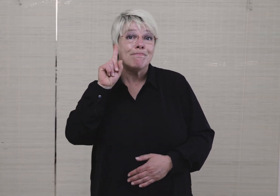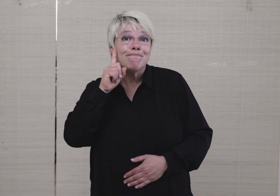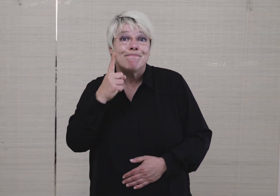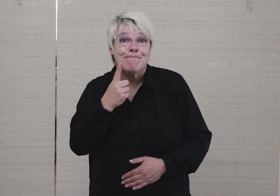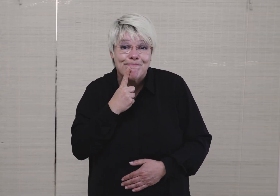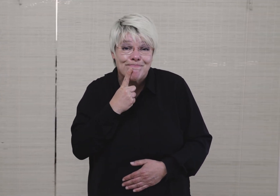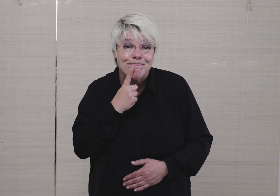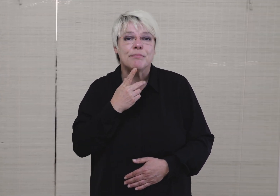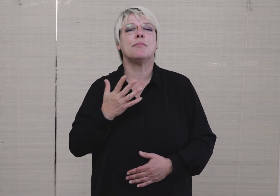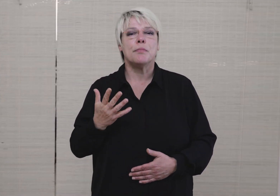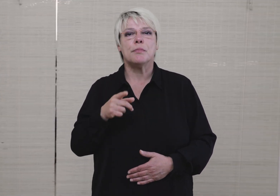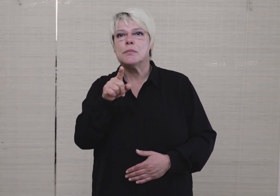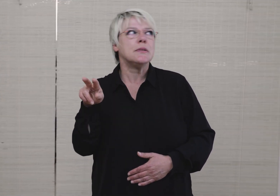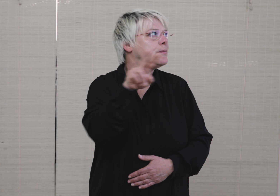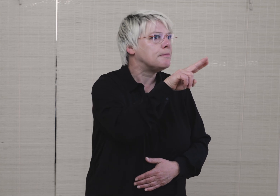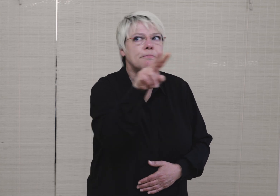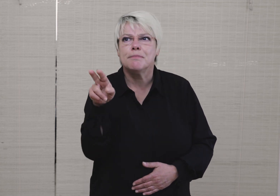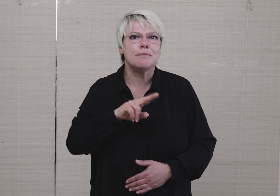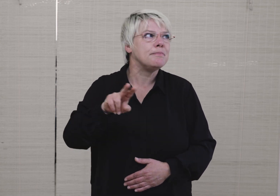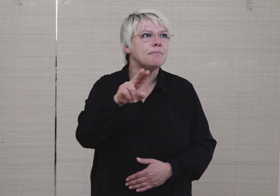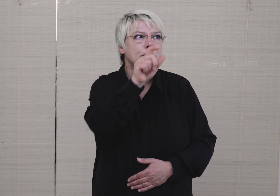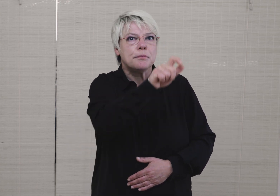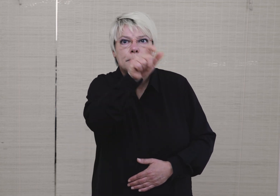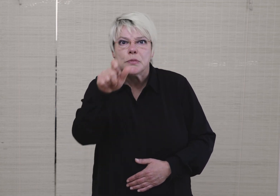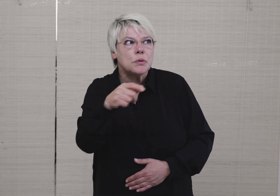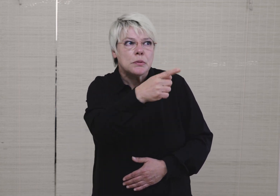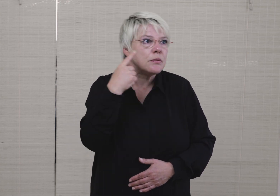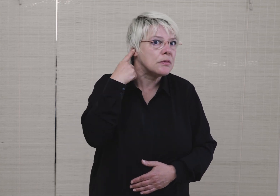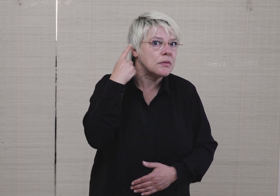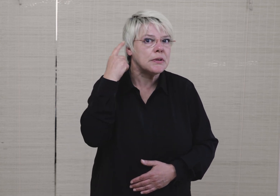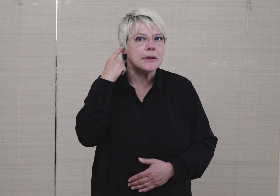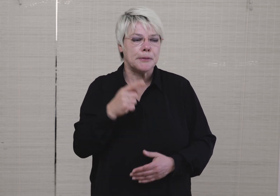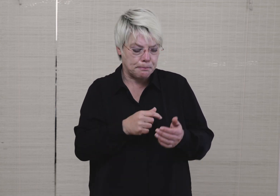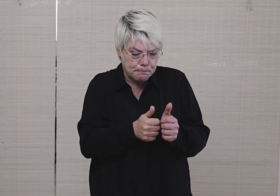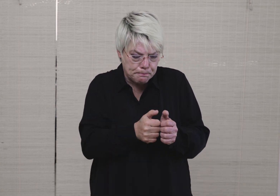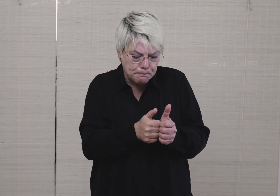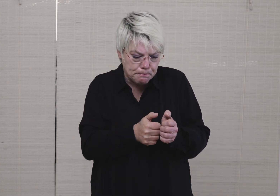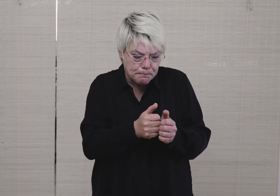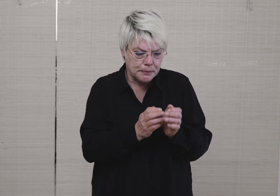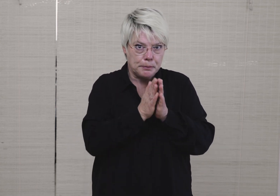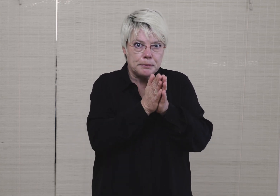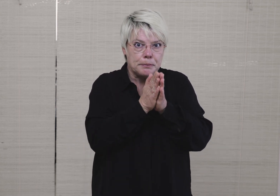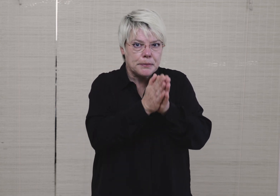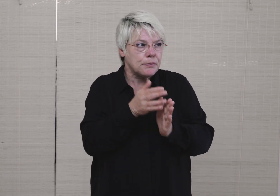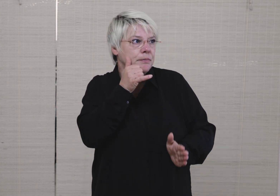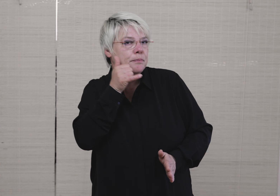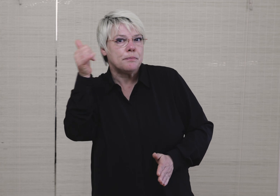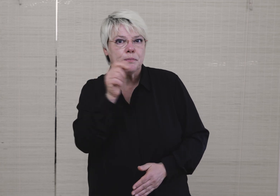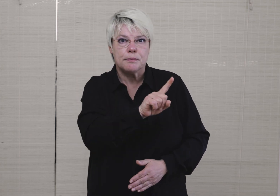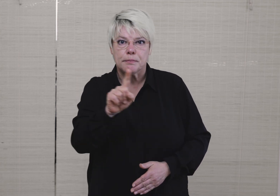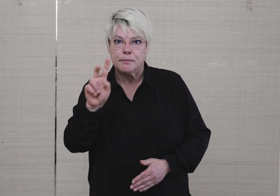If you are deaf, quickly find someone hearing and ask them by writing or typing on your phone to call 112